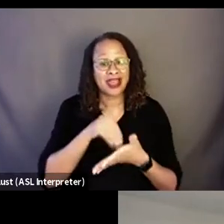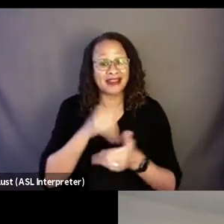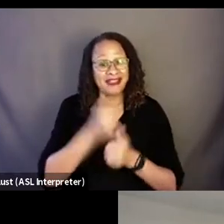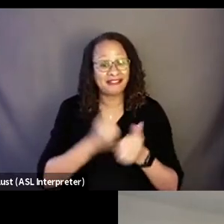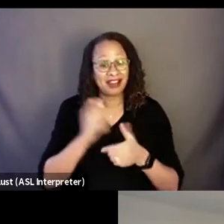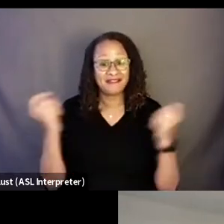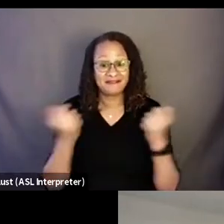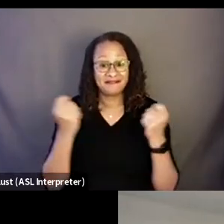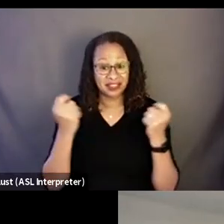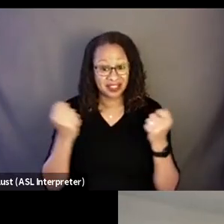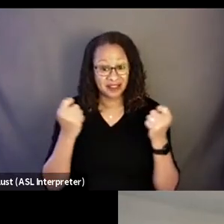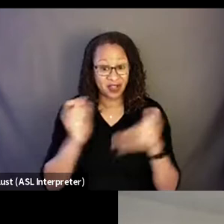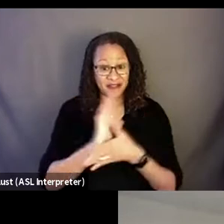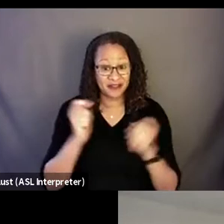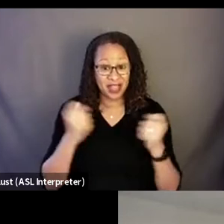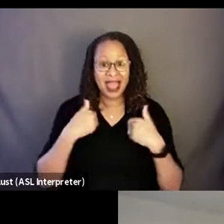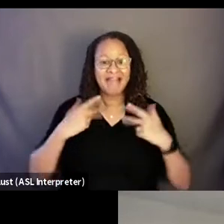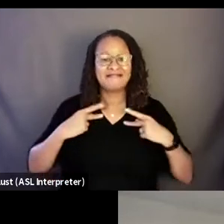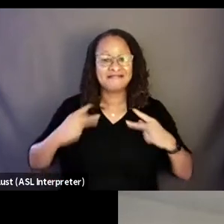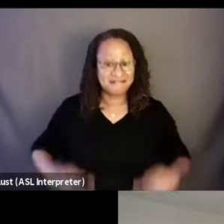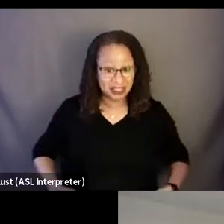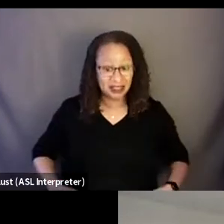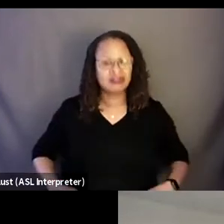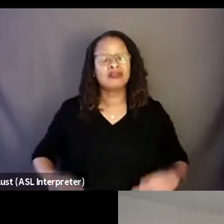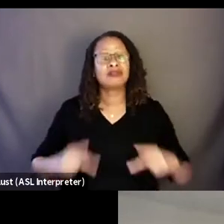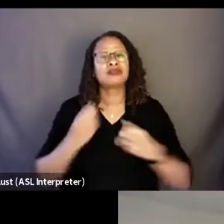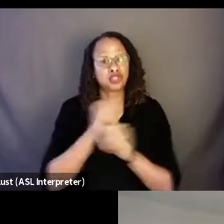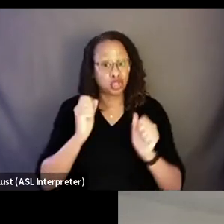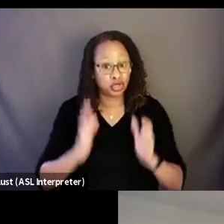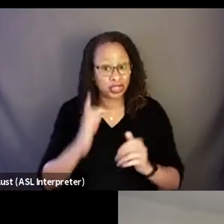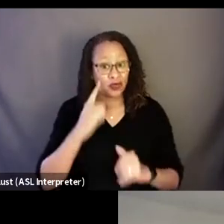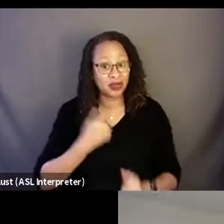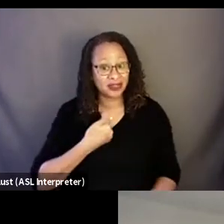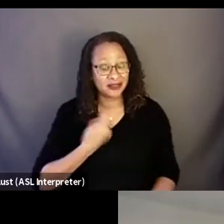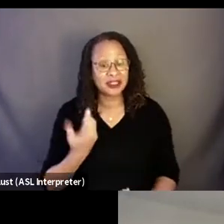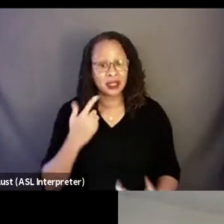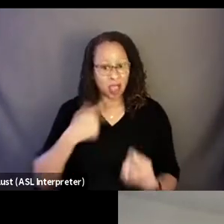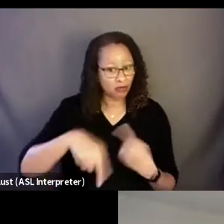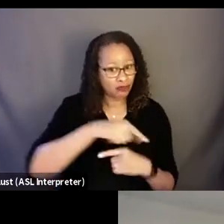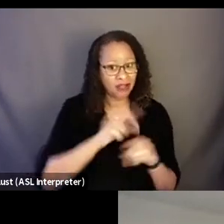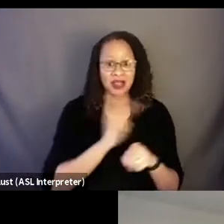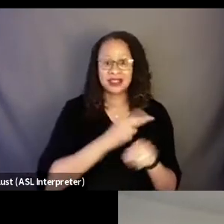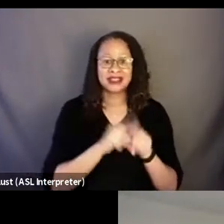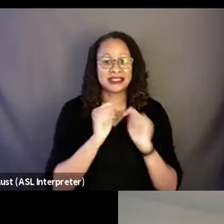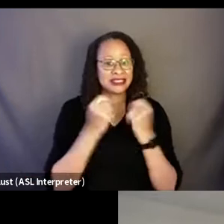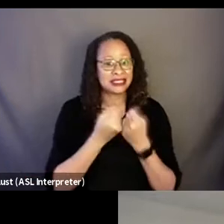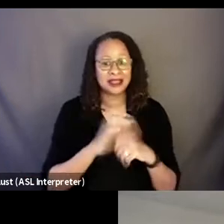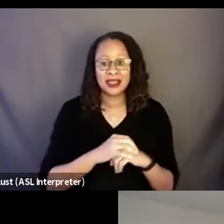to have physical security around us, as a team. We never really split up.